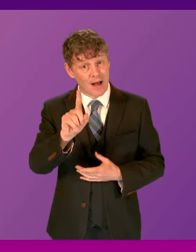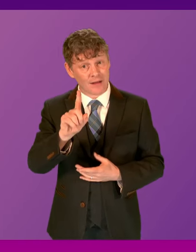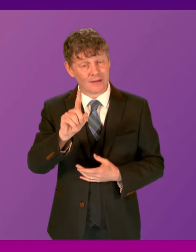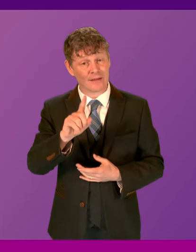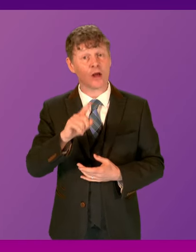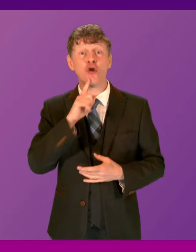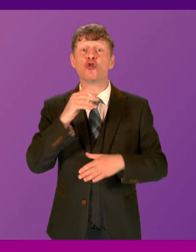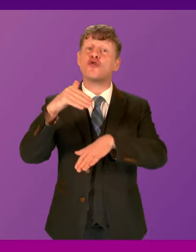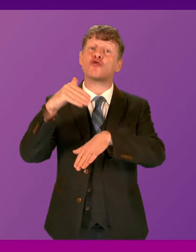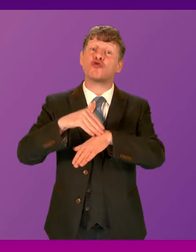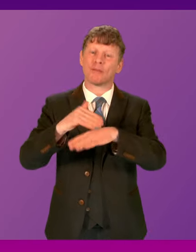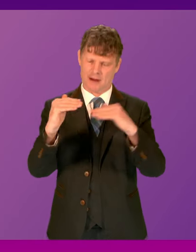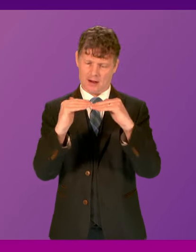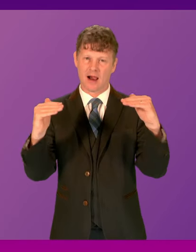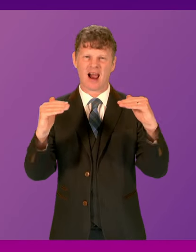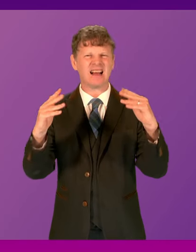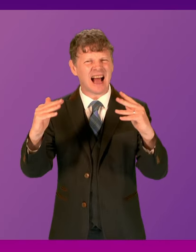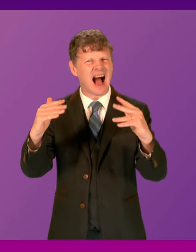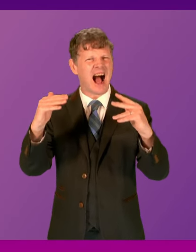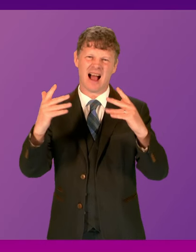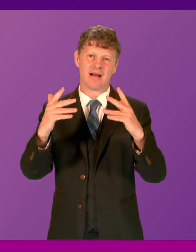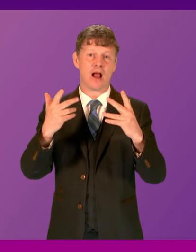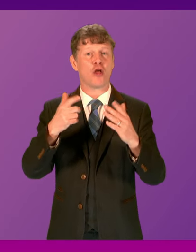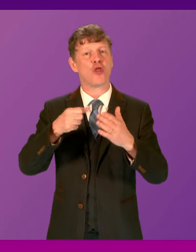liability is incredibly high. If Douglas Ross does not want to take my word for that,